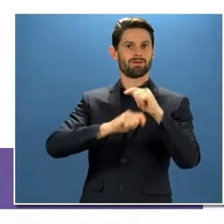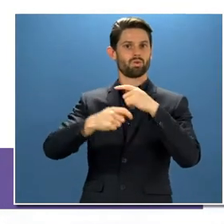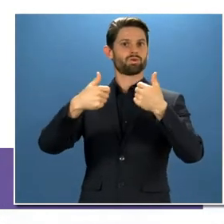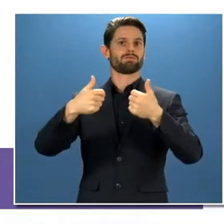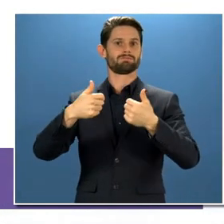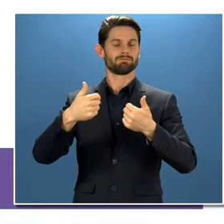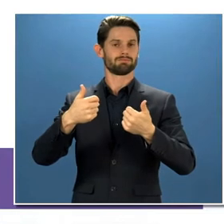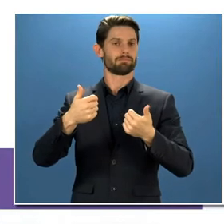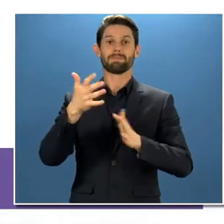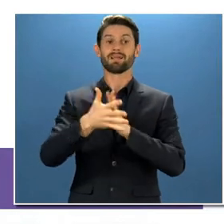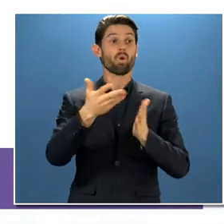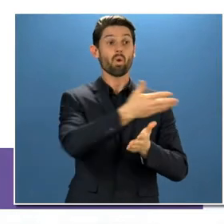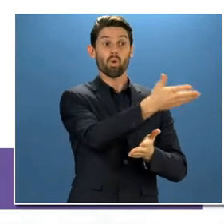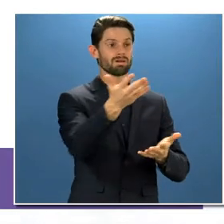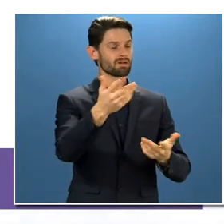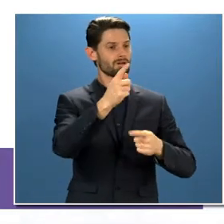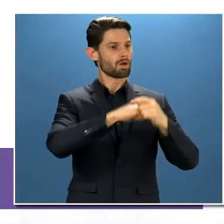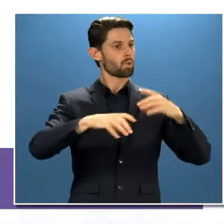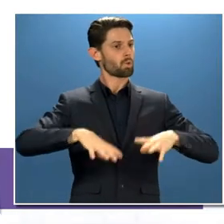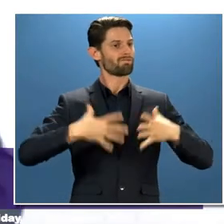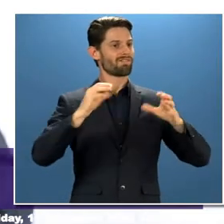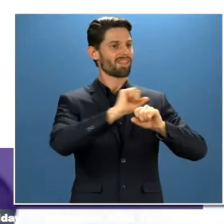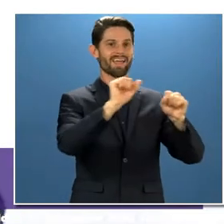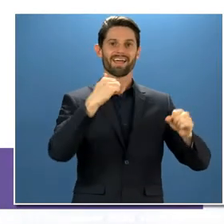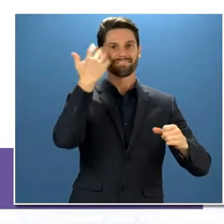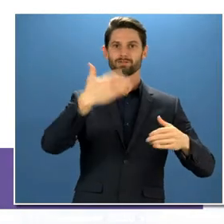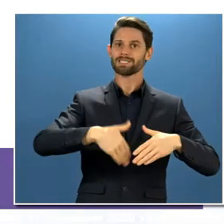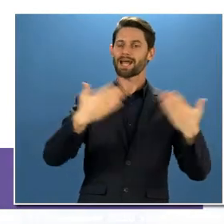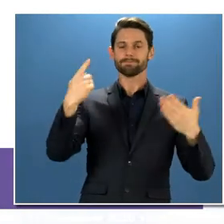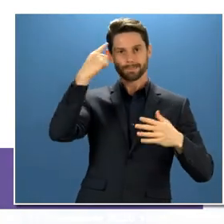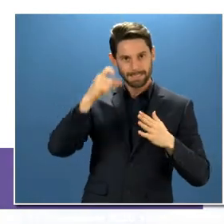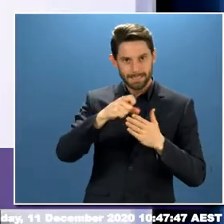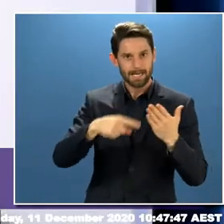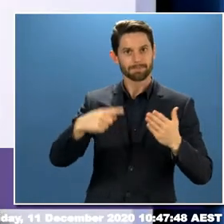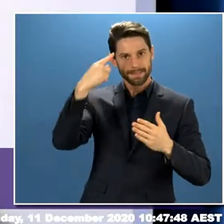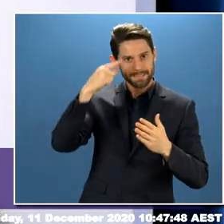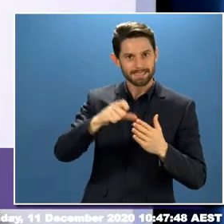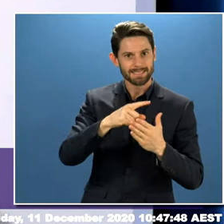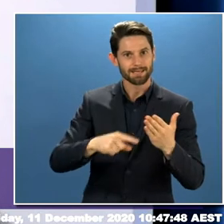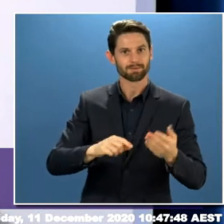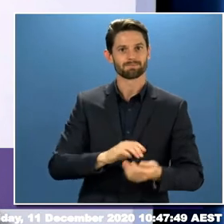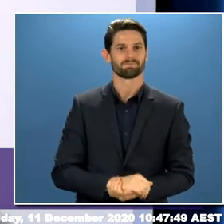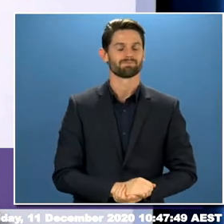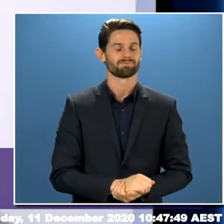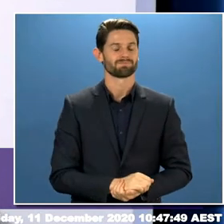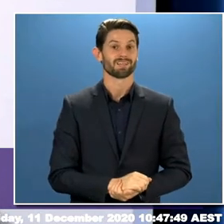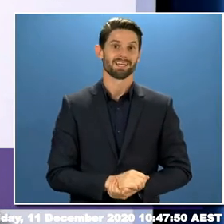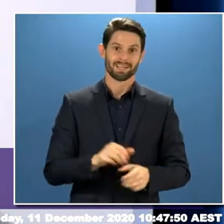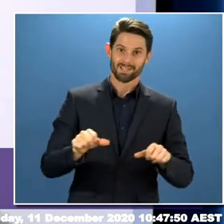Dr Gauntlett, there are lots of other questions that I would like to ask you, and I'm going to ask the Commissioners whether they have any questions.